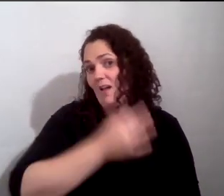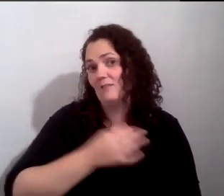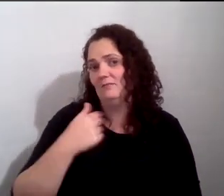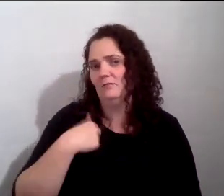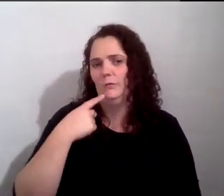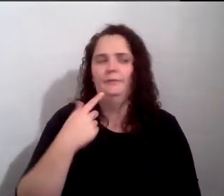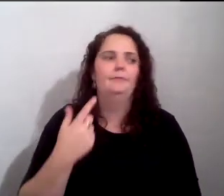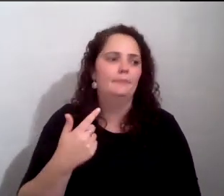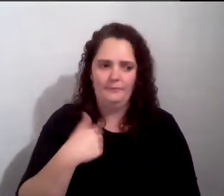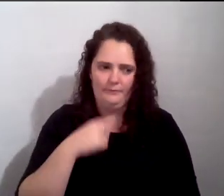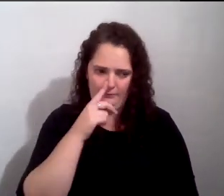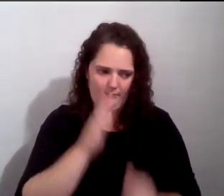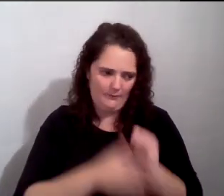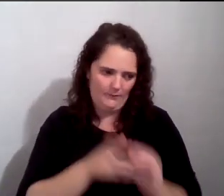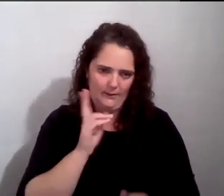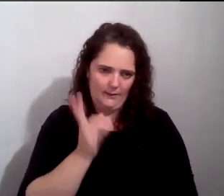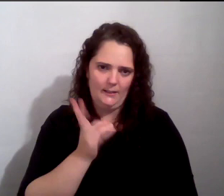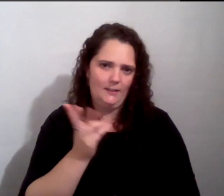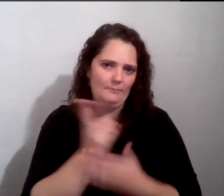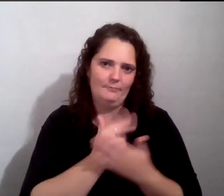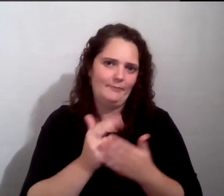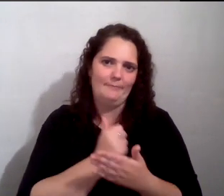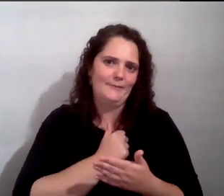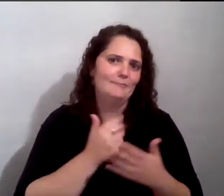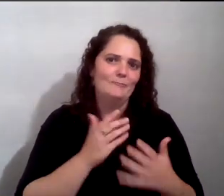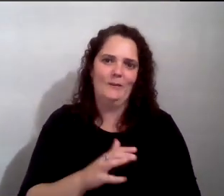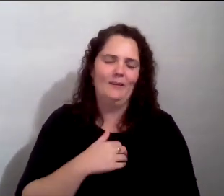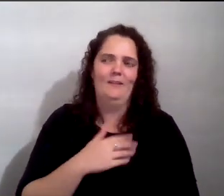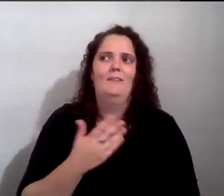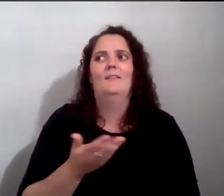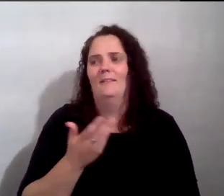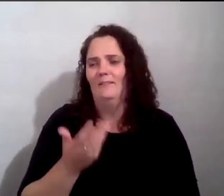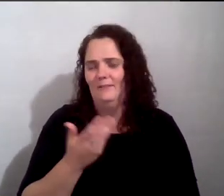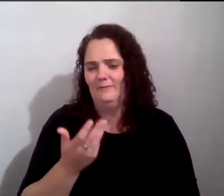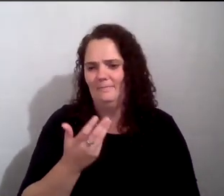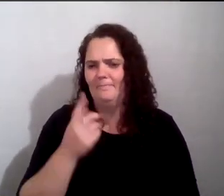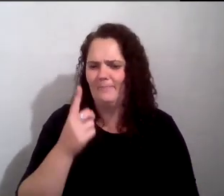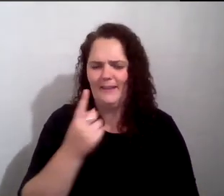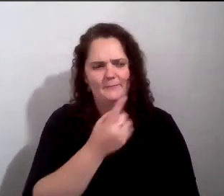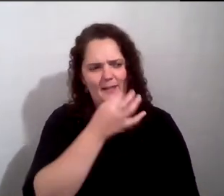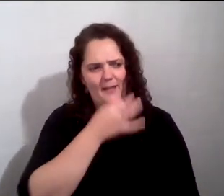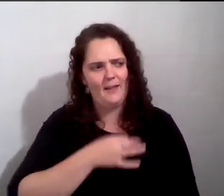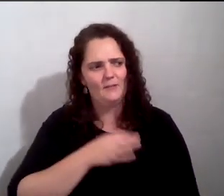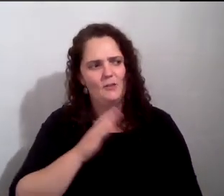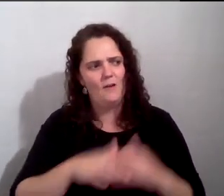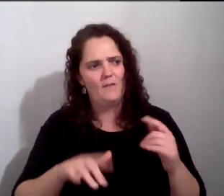back from France I just thought I could never make another painting again in a certain way. But because I'd been um asked to do this